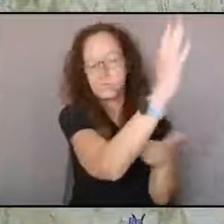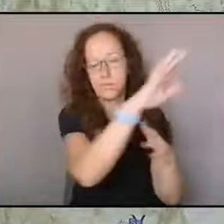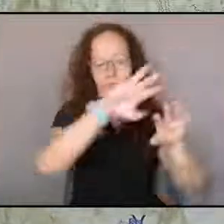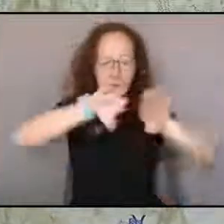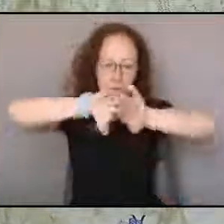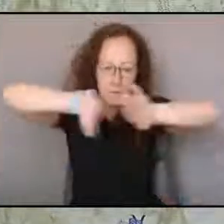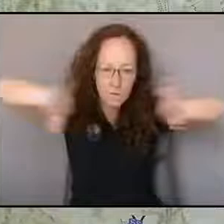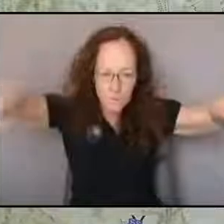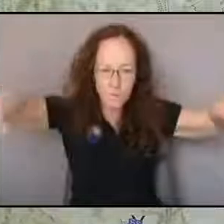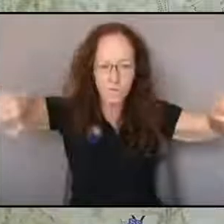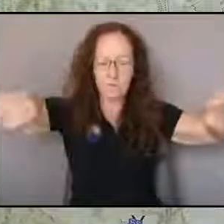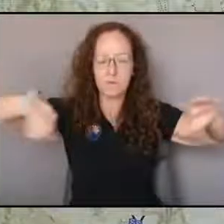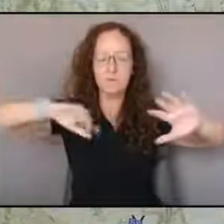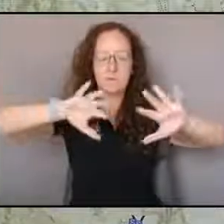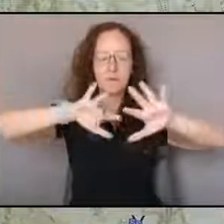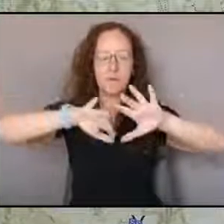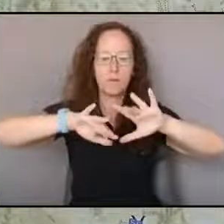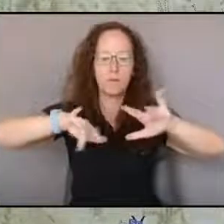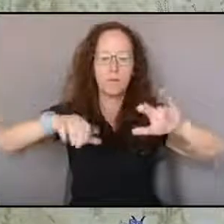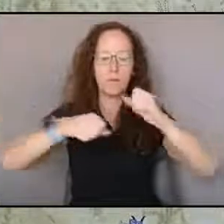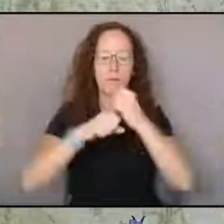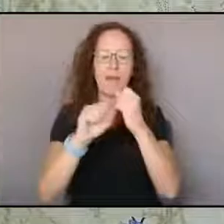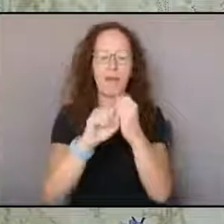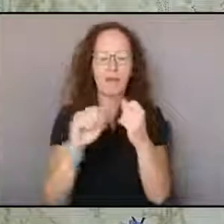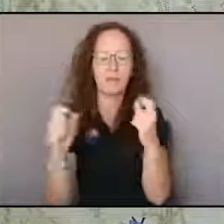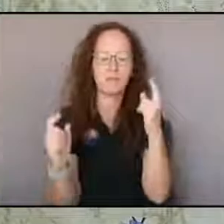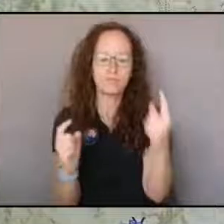CREATE THAT SHADED FUEL BREAK WE HAVE DISCUSSED MANY